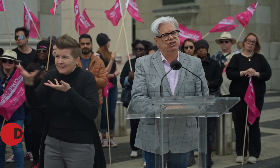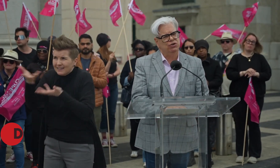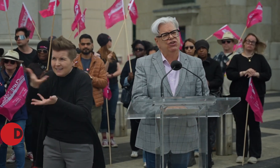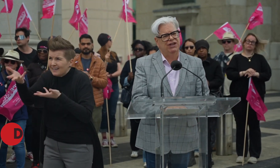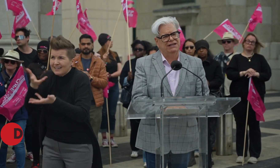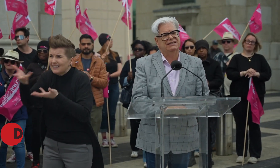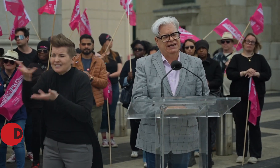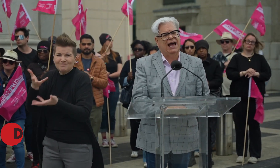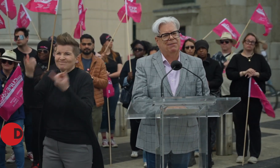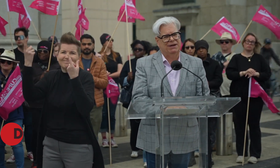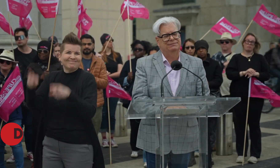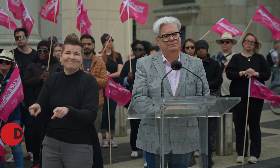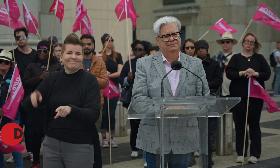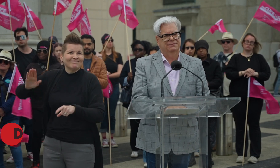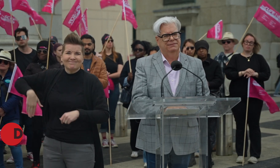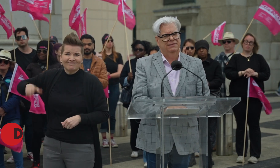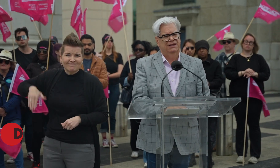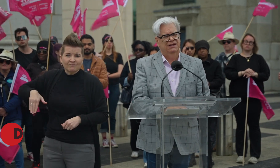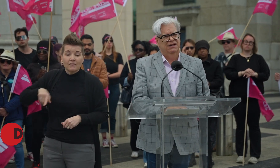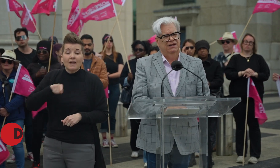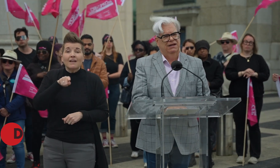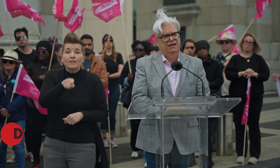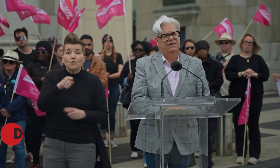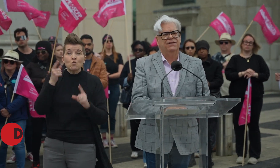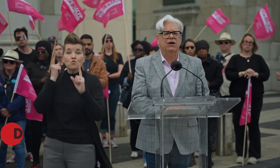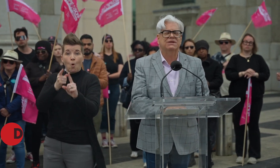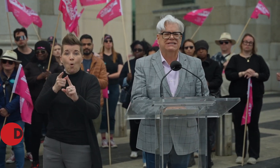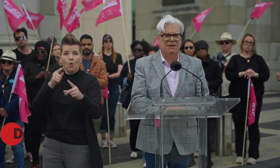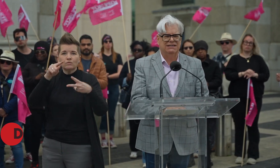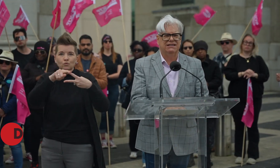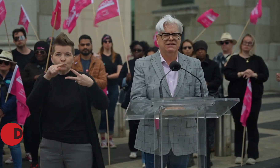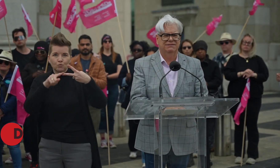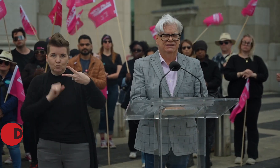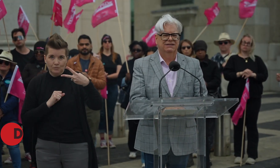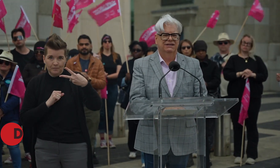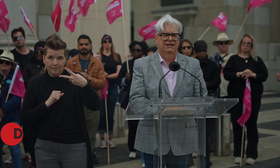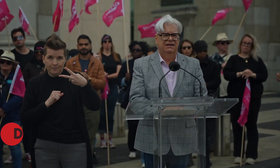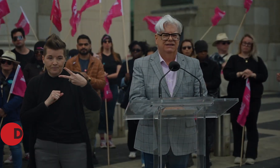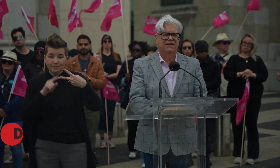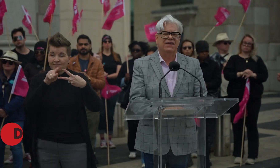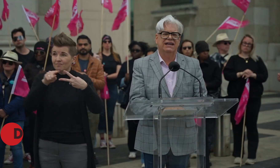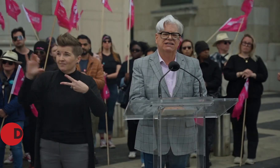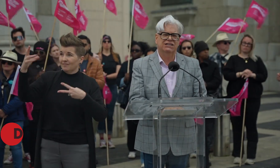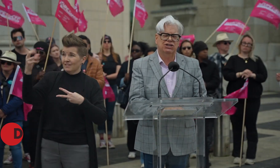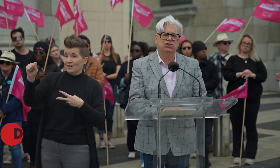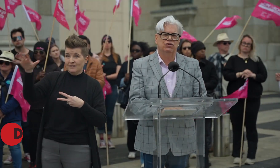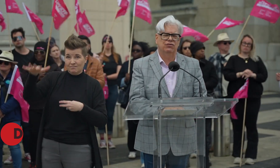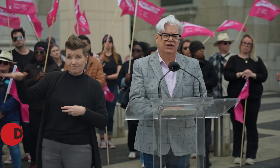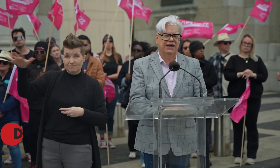On two things that: CHS respect the workers so they can continue